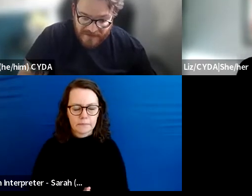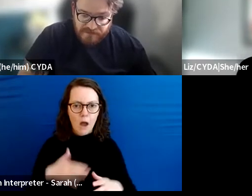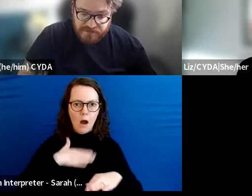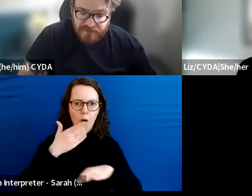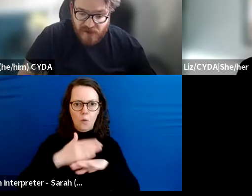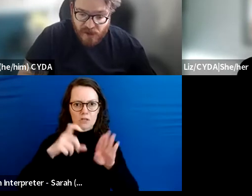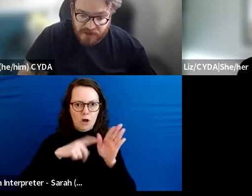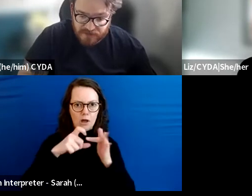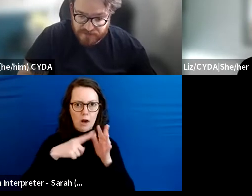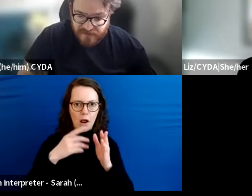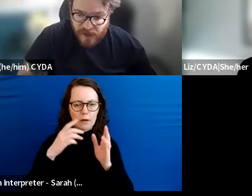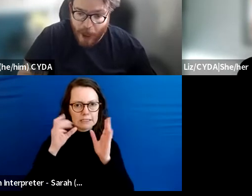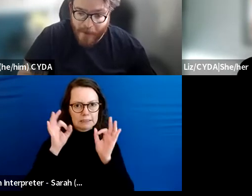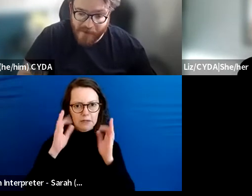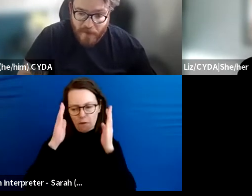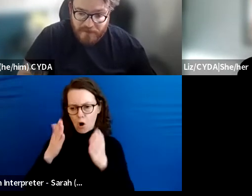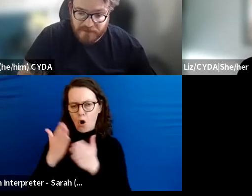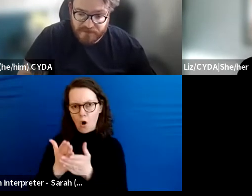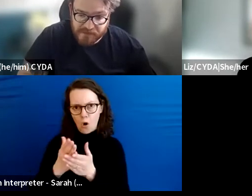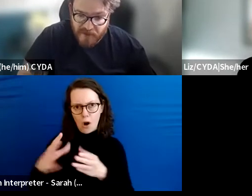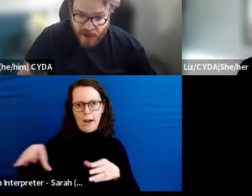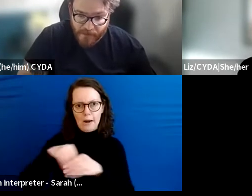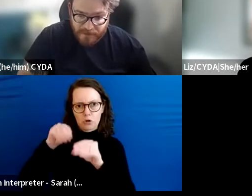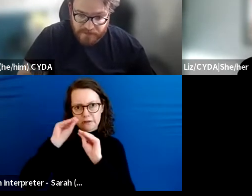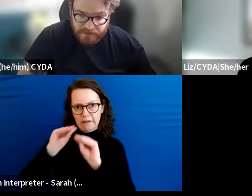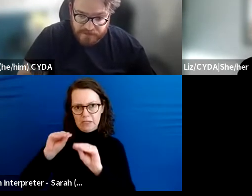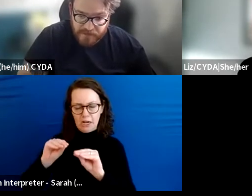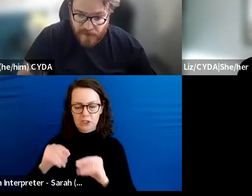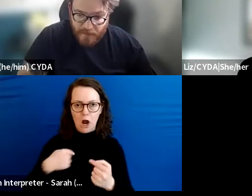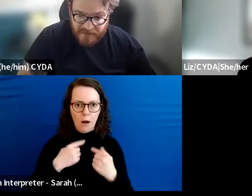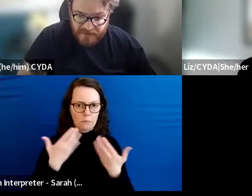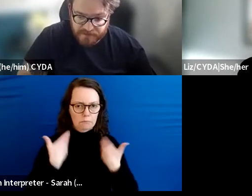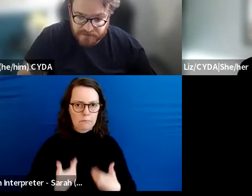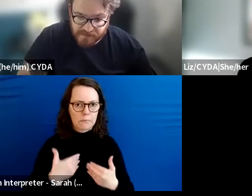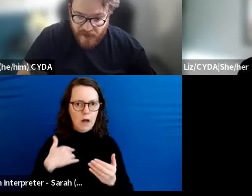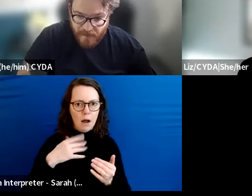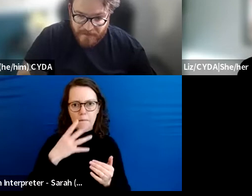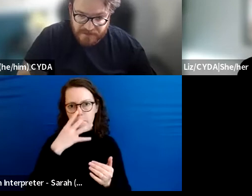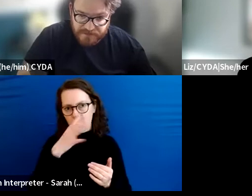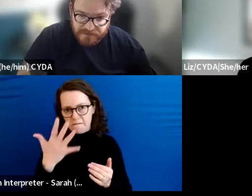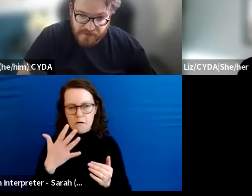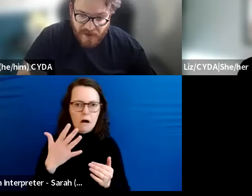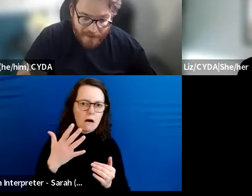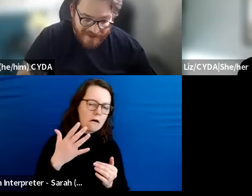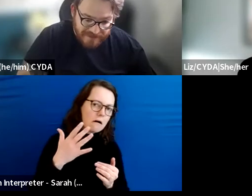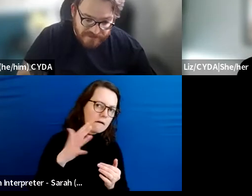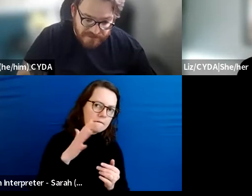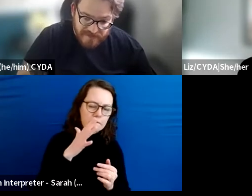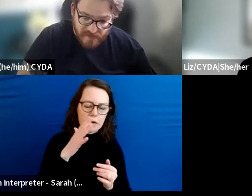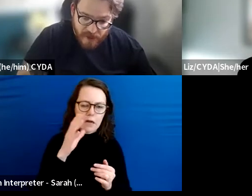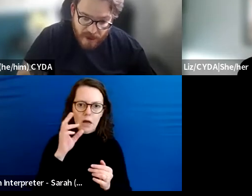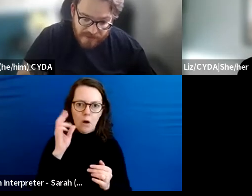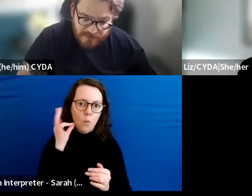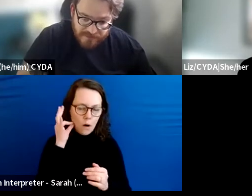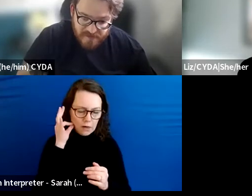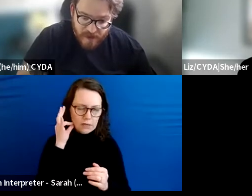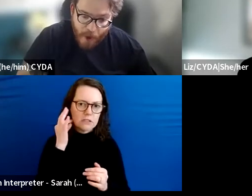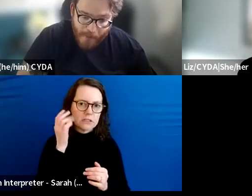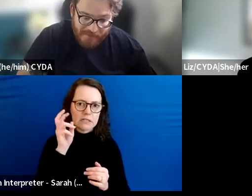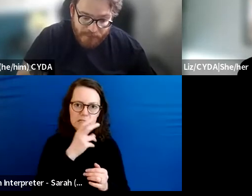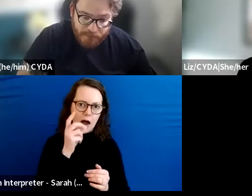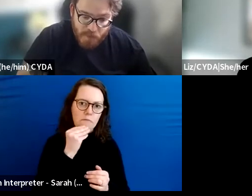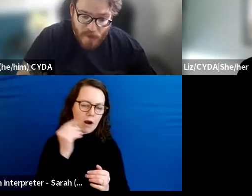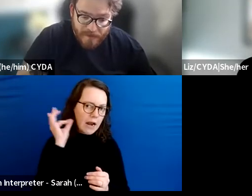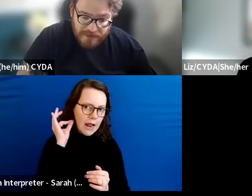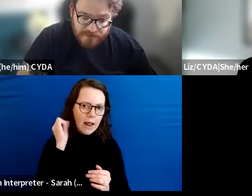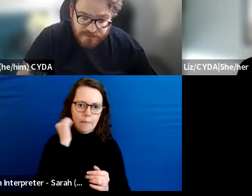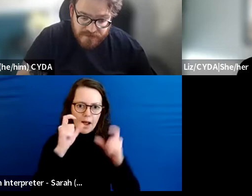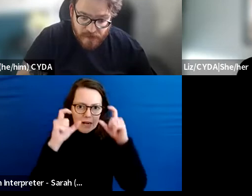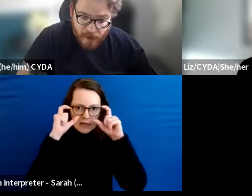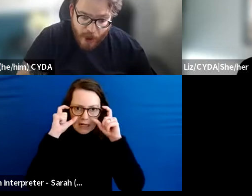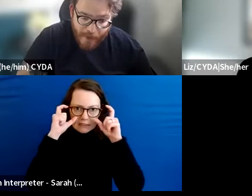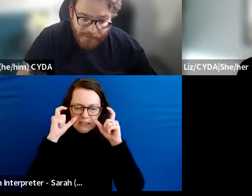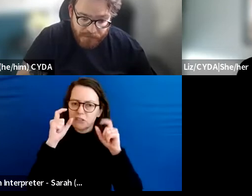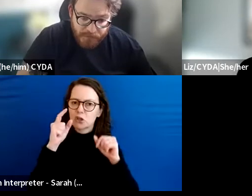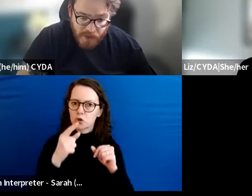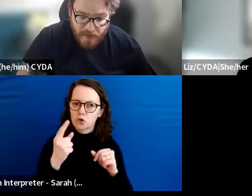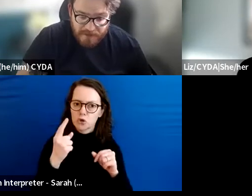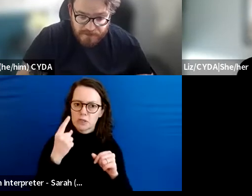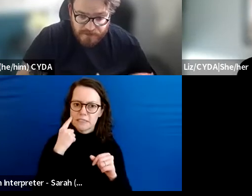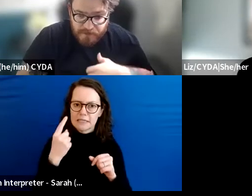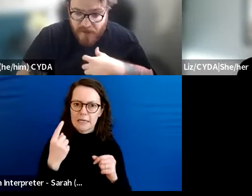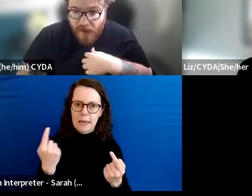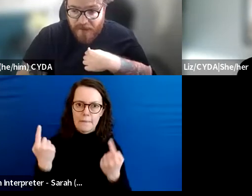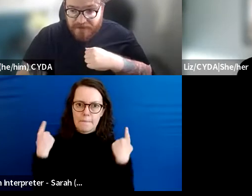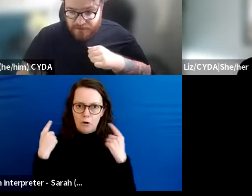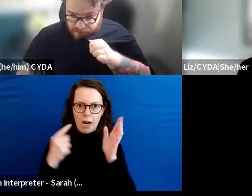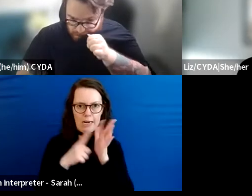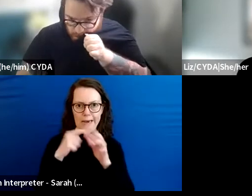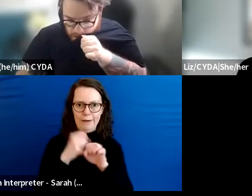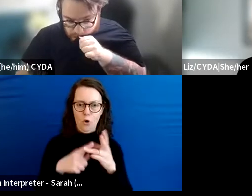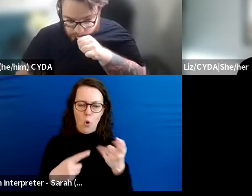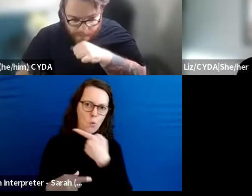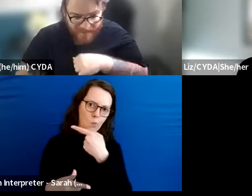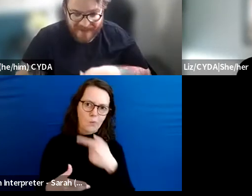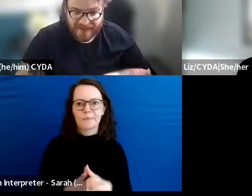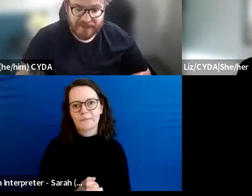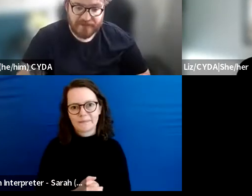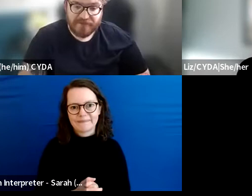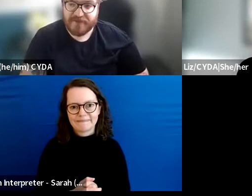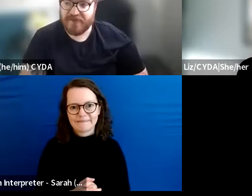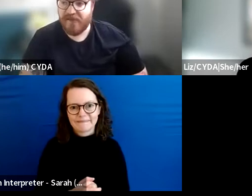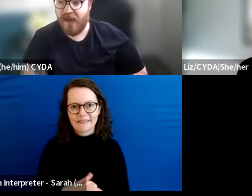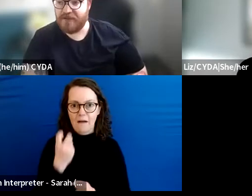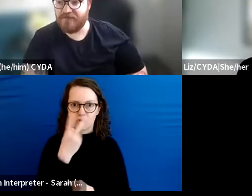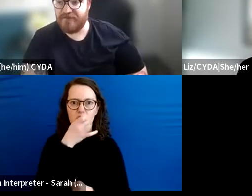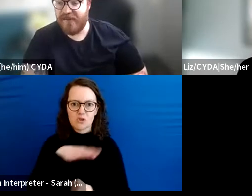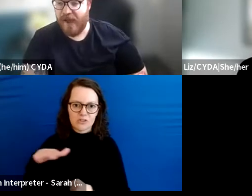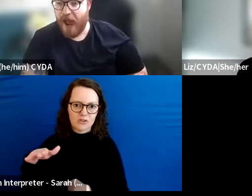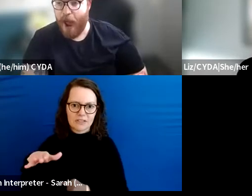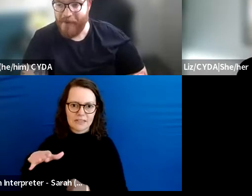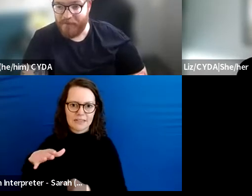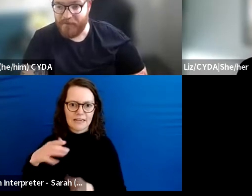inclusive education, and a visual description of me I'm a middle aged white woman with dark brown short curly hair, and I am wearing black glasses and you might catch sight of Lego in my background every now and again, due to the two children that live